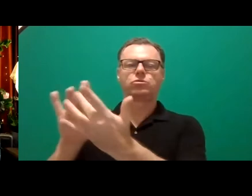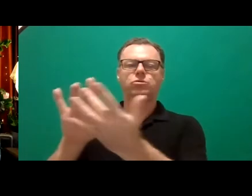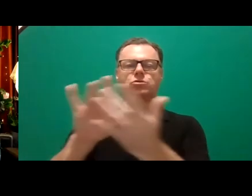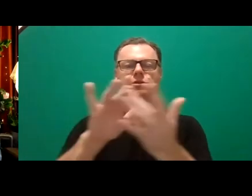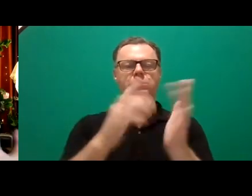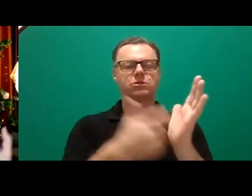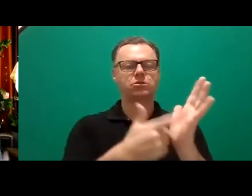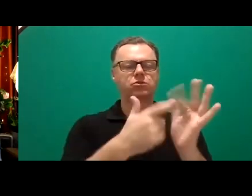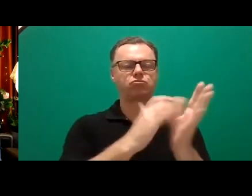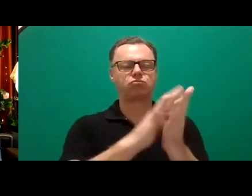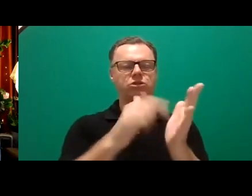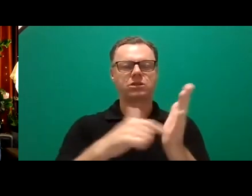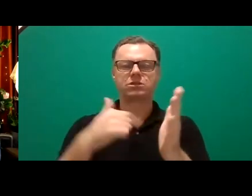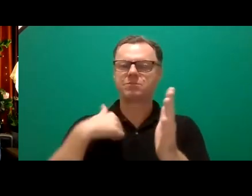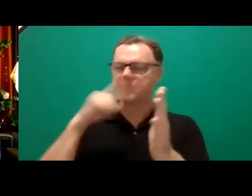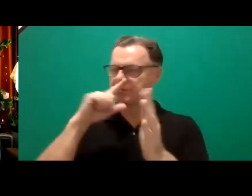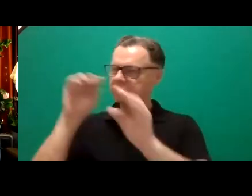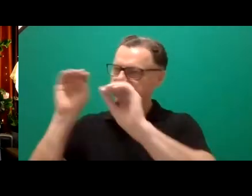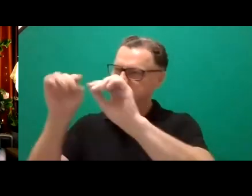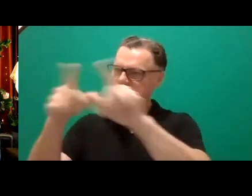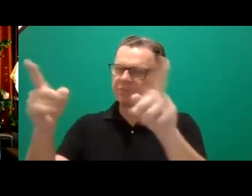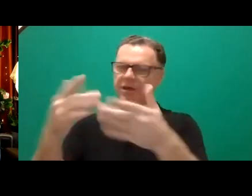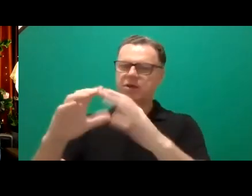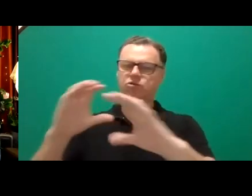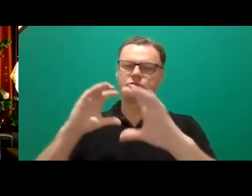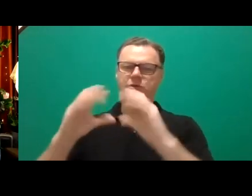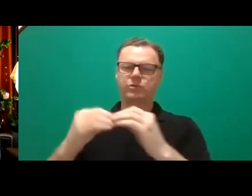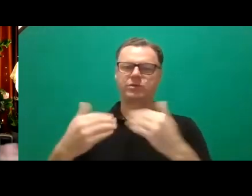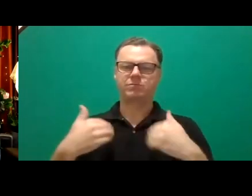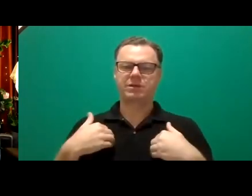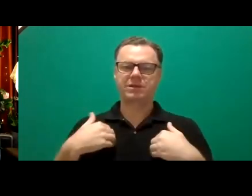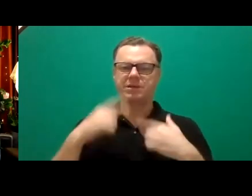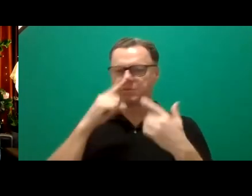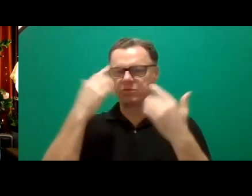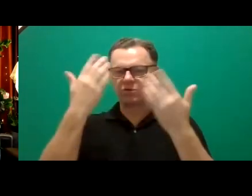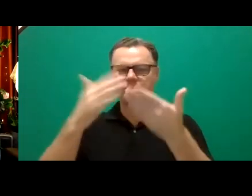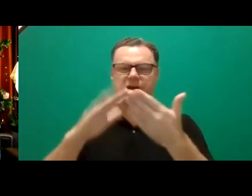how to communicate with me because they didn't know how. They don't know how to communicate